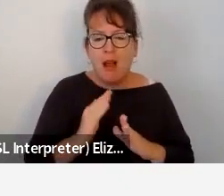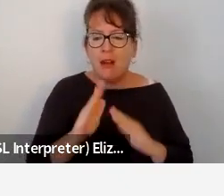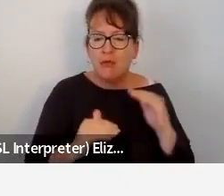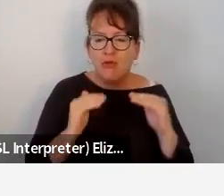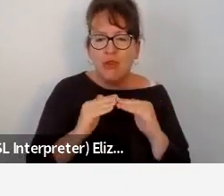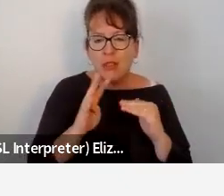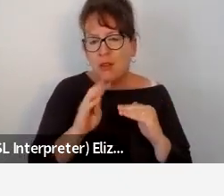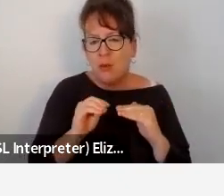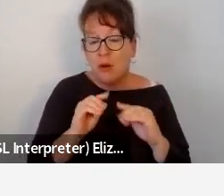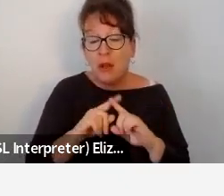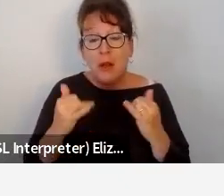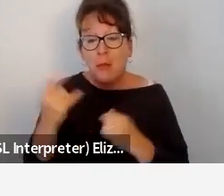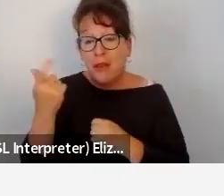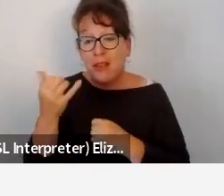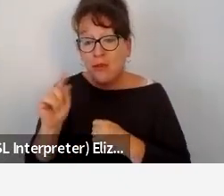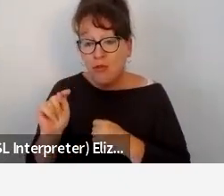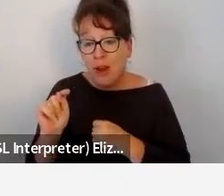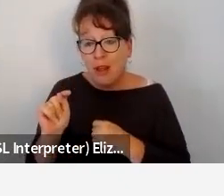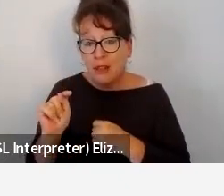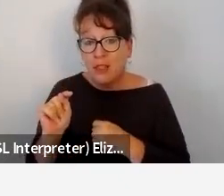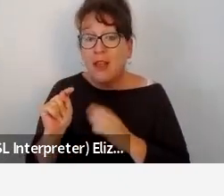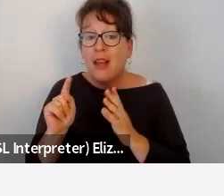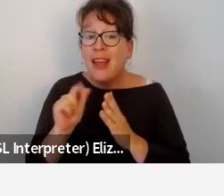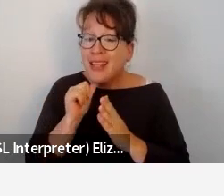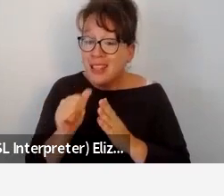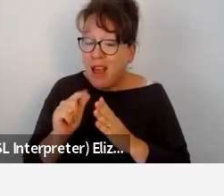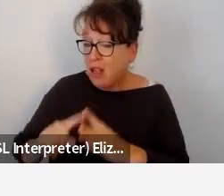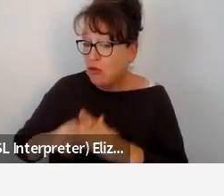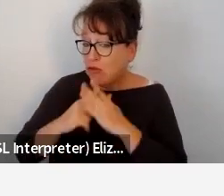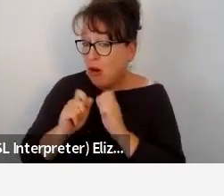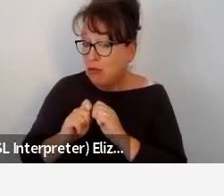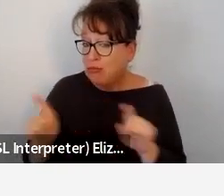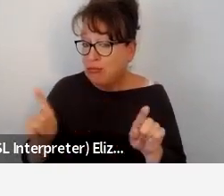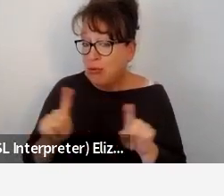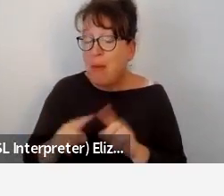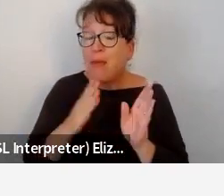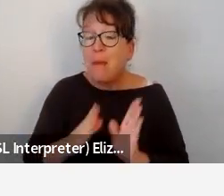or they can just apply for a zero-emission technology grant, or they can apply for both.